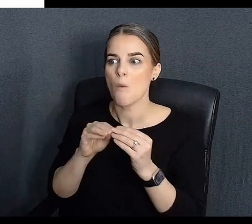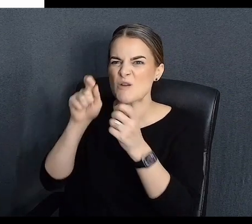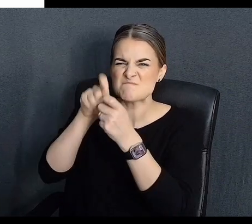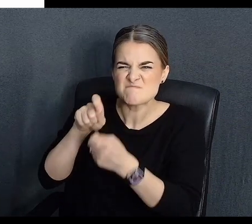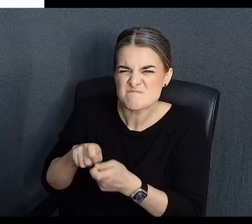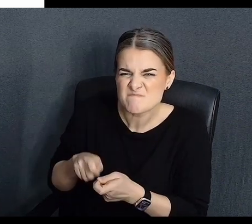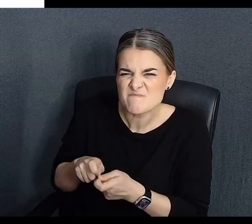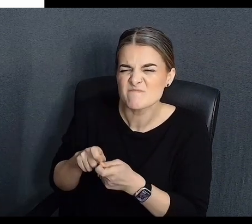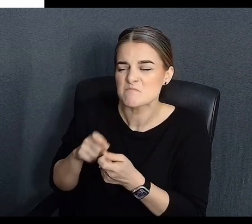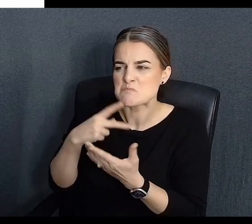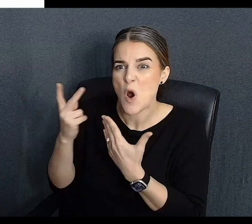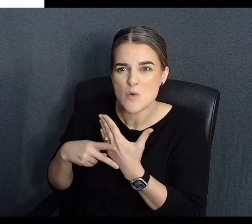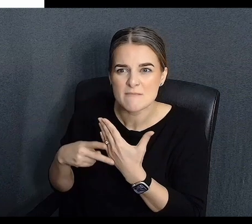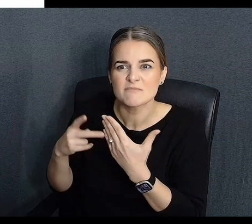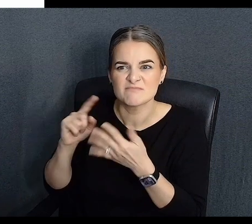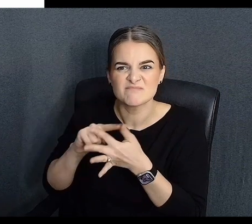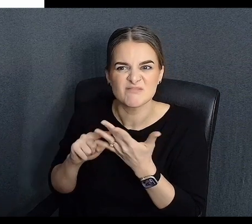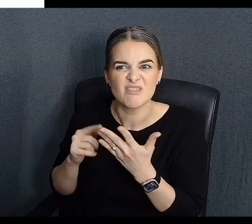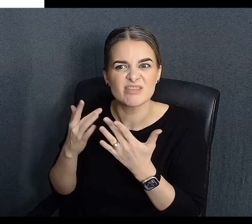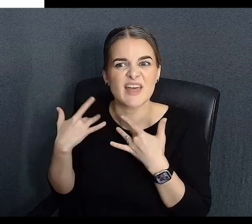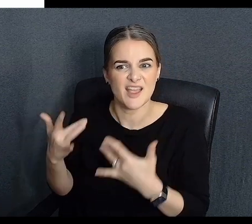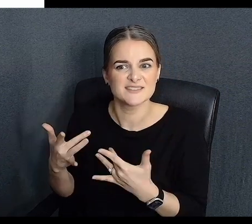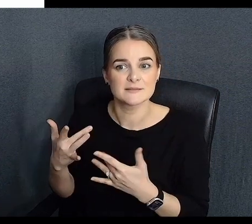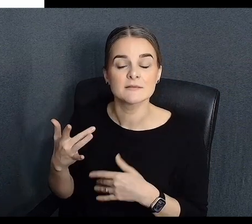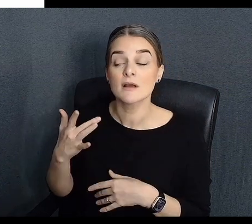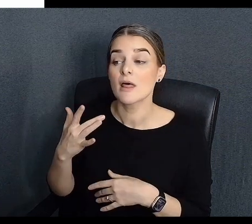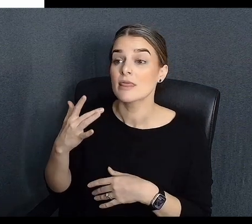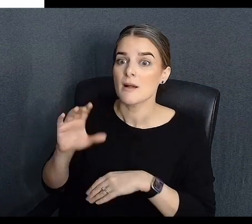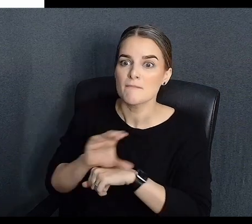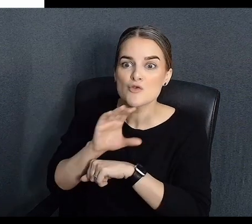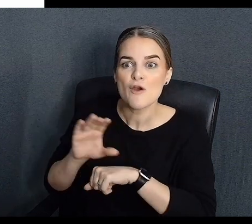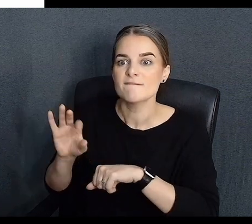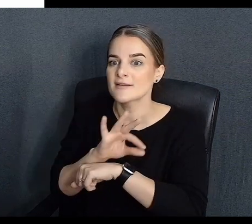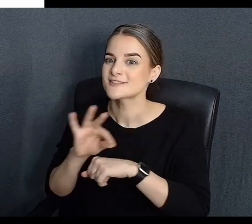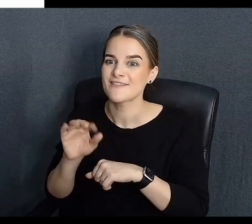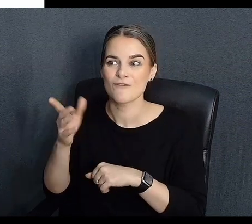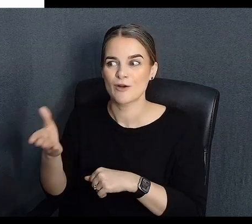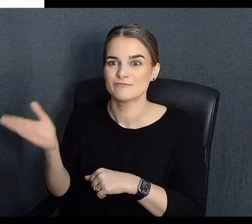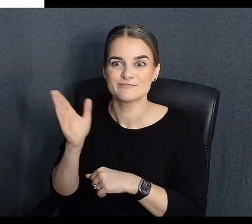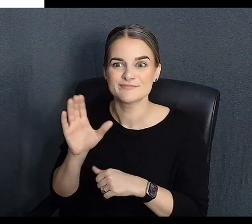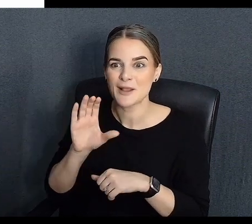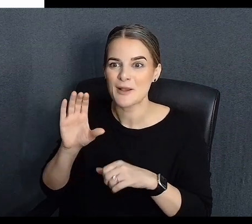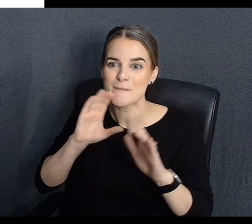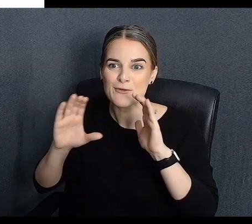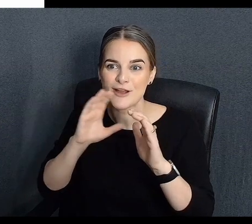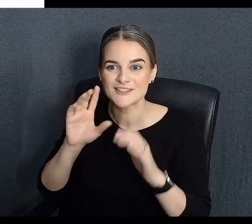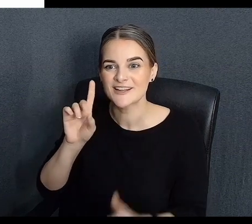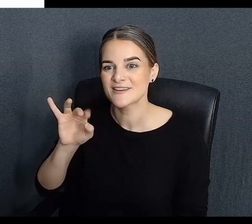things that were computer functions of these communication devices, so that we're giving the individual and their family